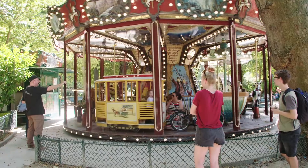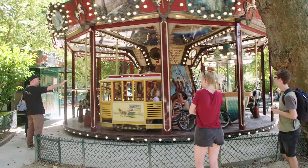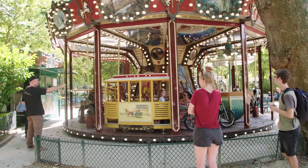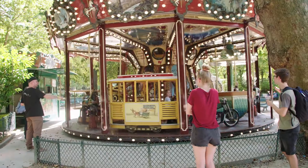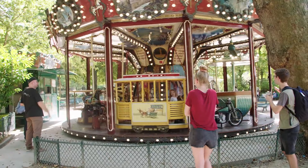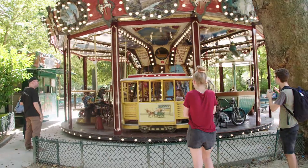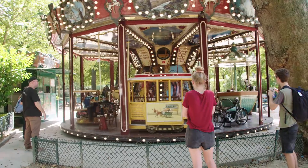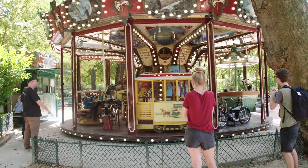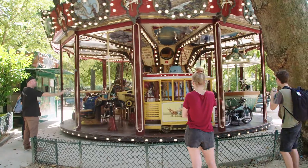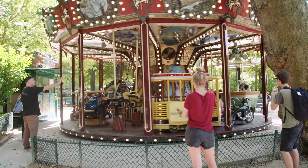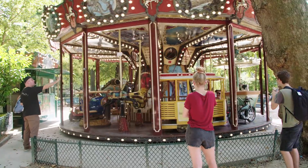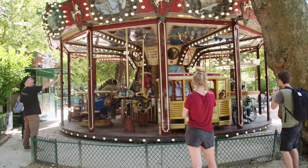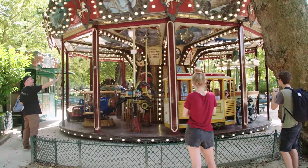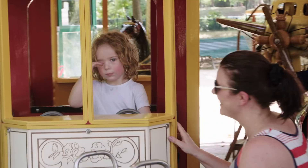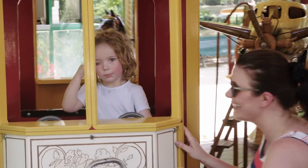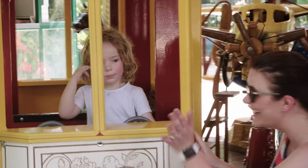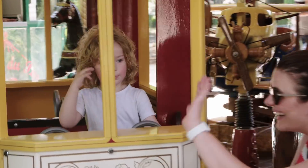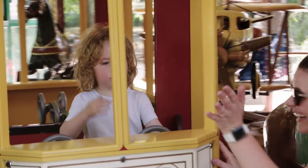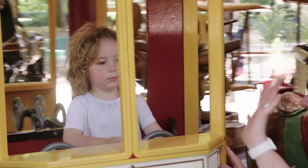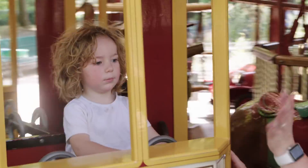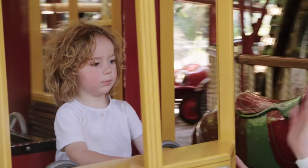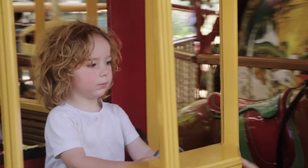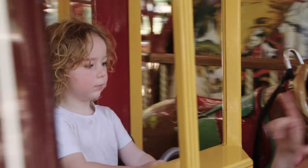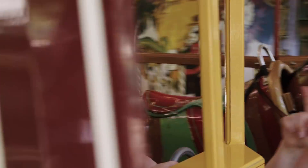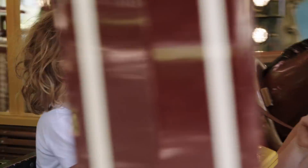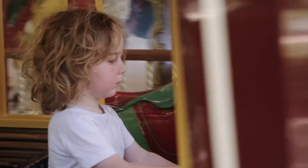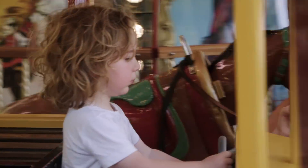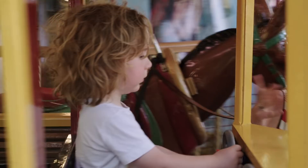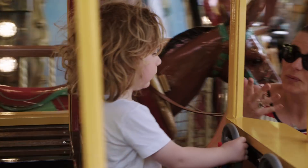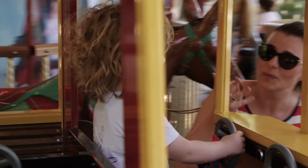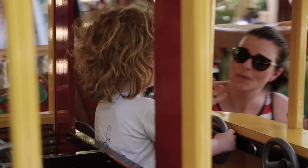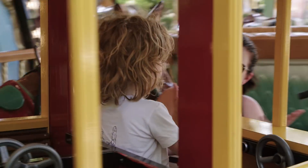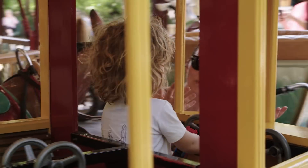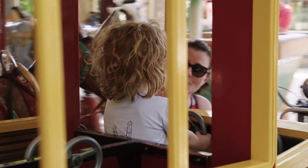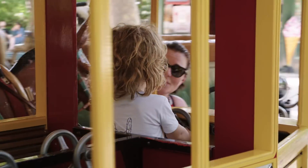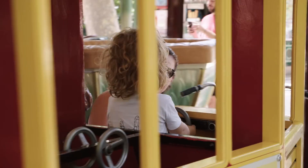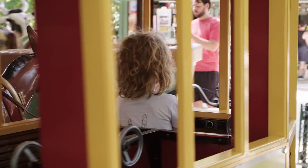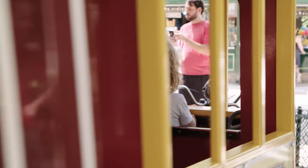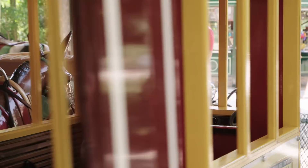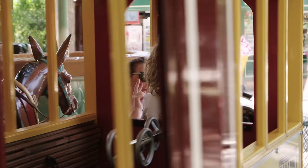We went through the assessment, and we decided to decline the offer, which was a really hard decision. It certainly wasn't easy.